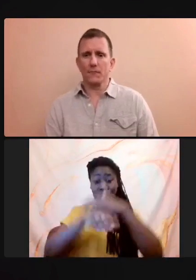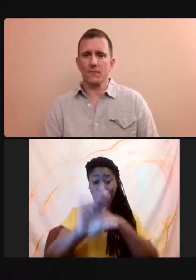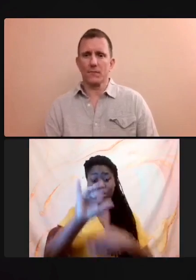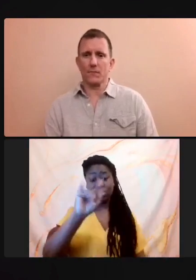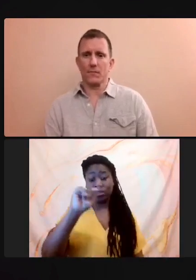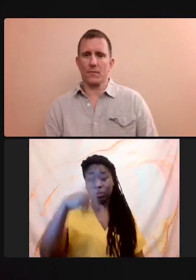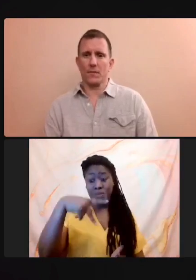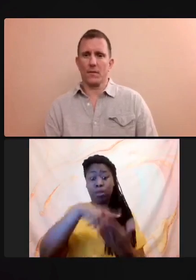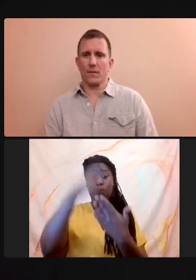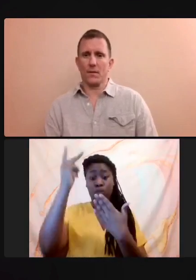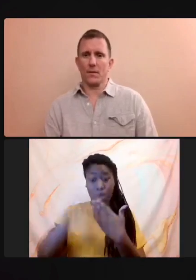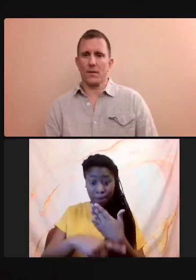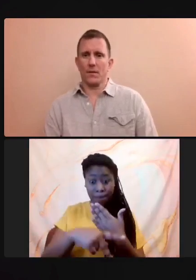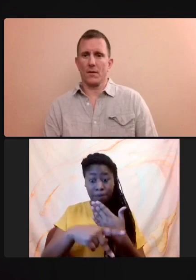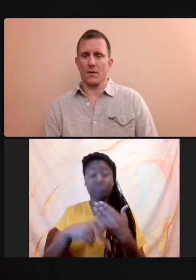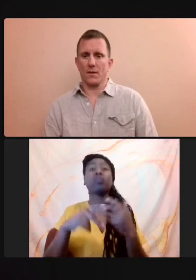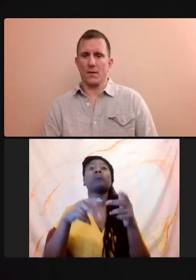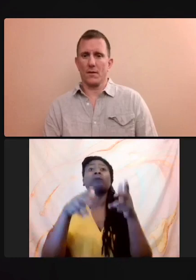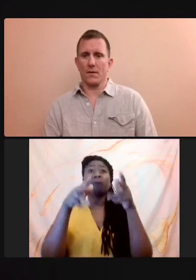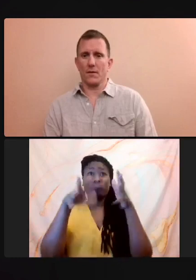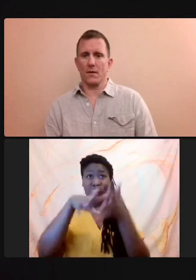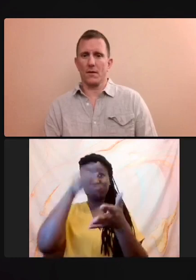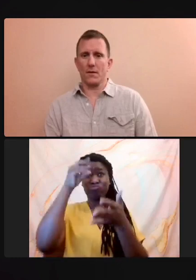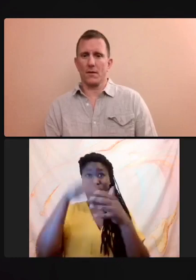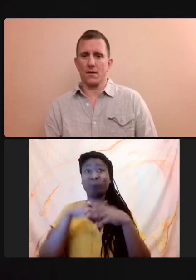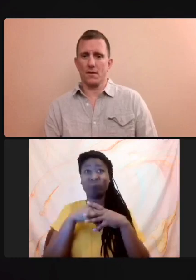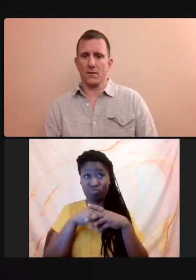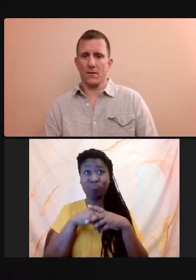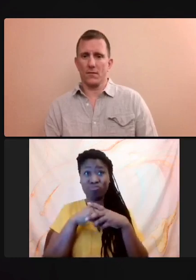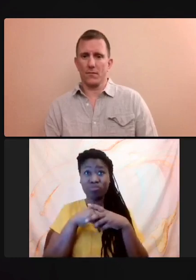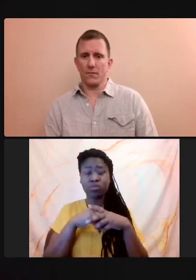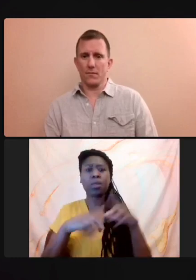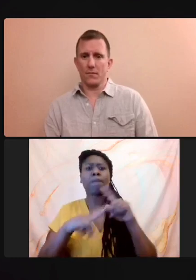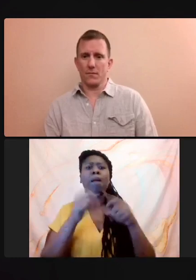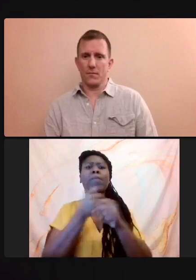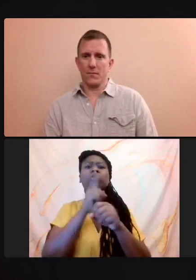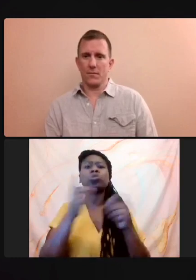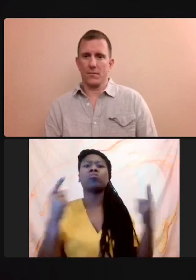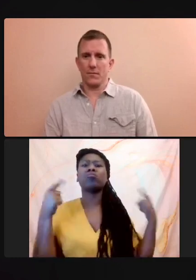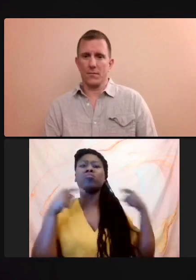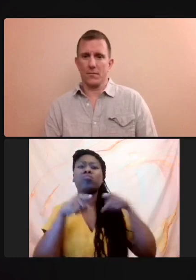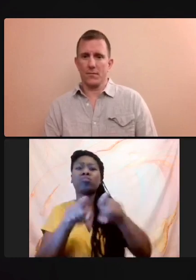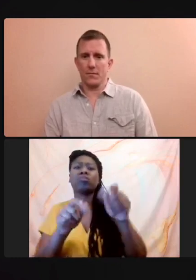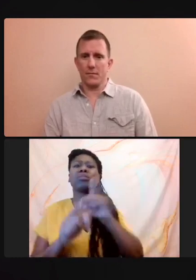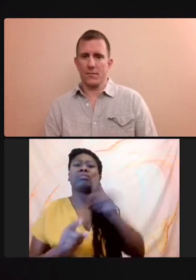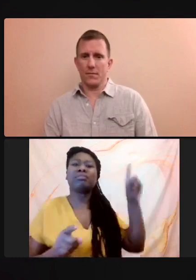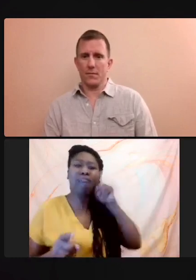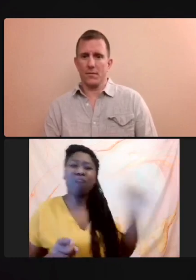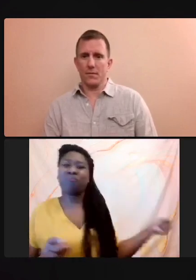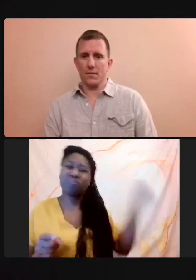So typically with mentoring, it's something that you actually it's it's a lifetime and. All right.